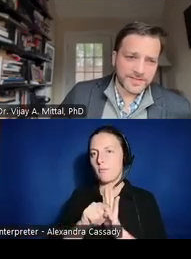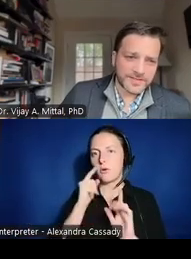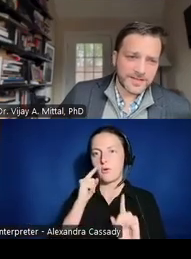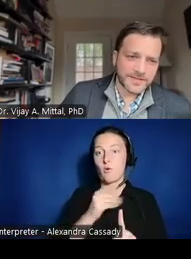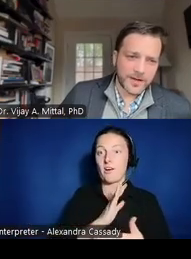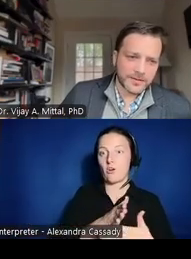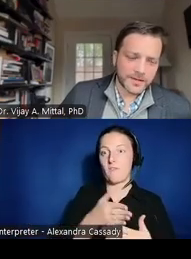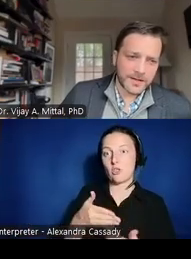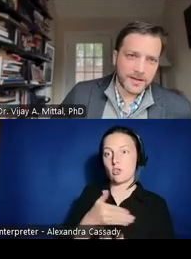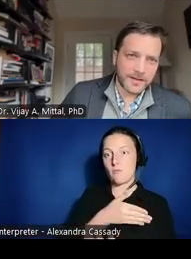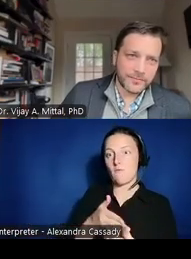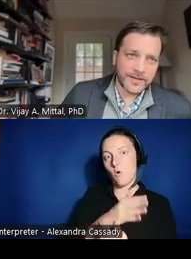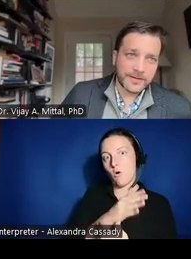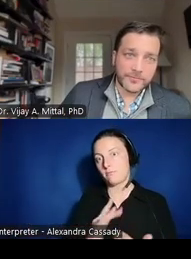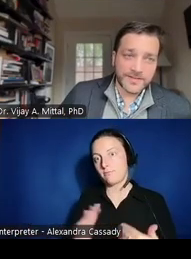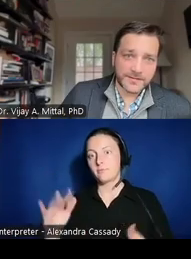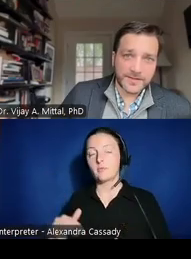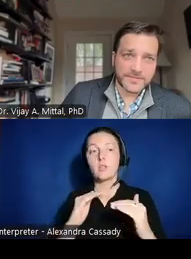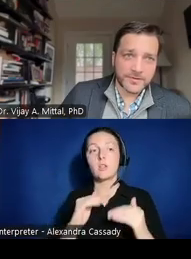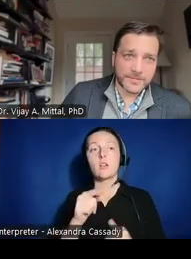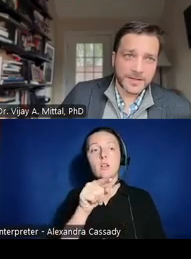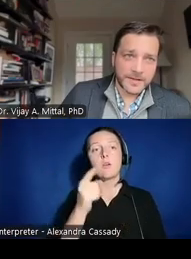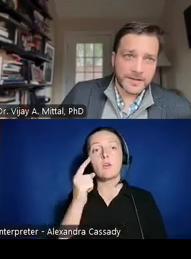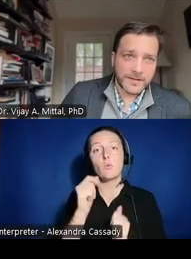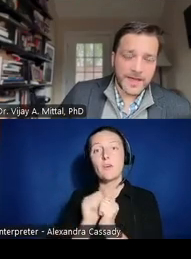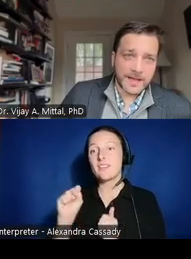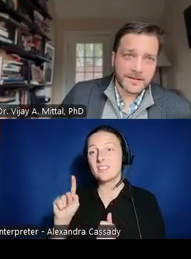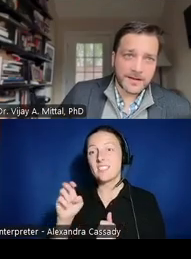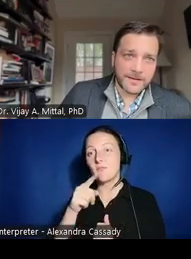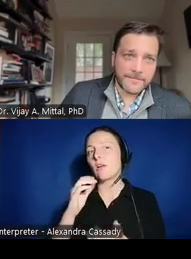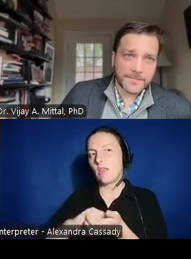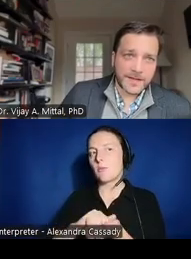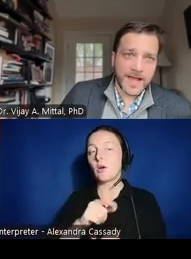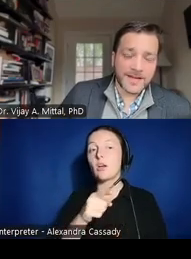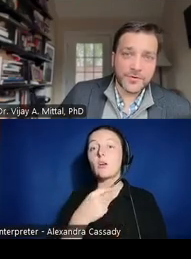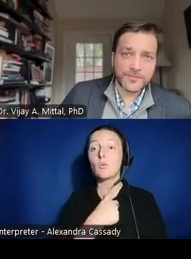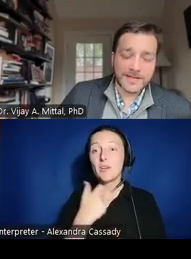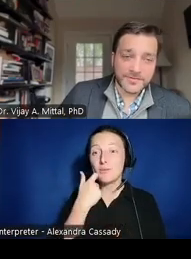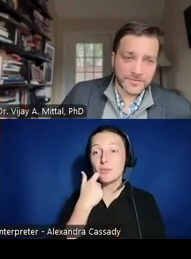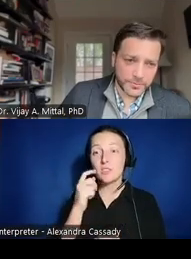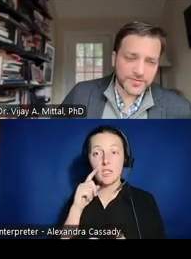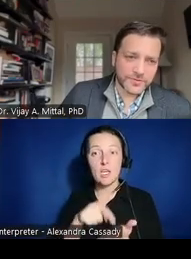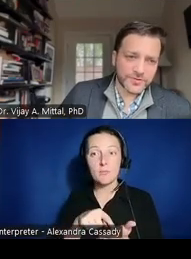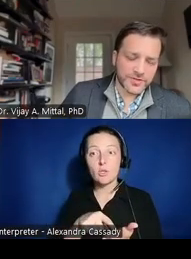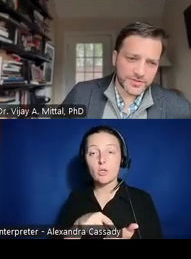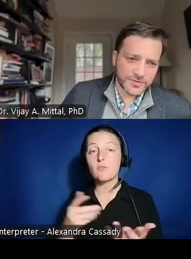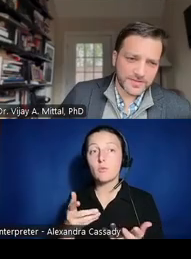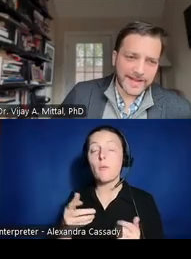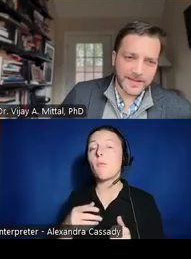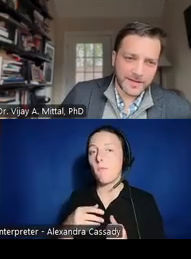with Steve as well. Uh we recently observed that um head movement pro-social gestures like head